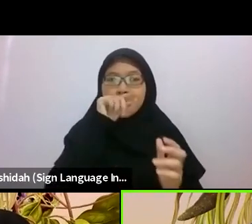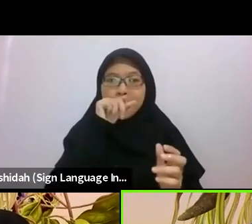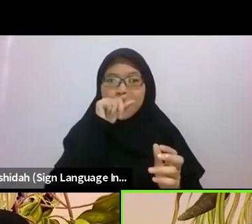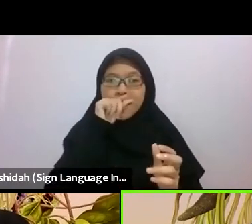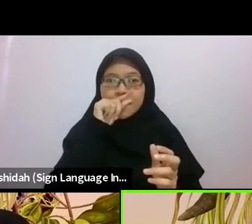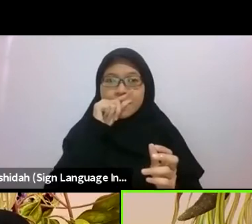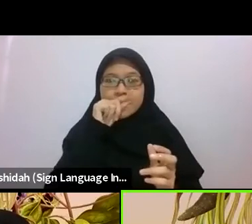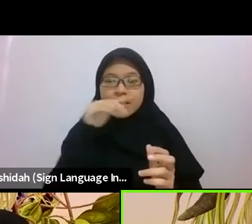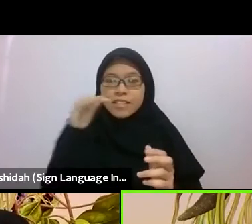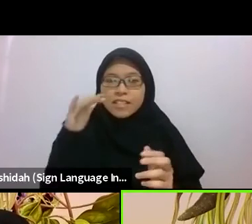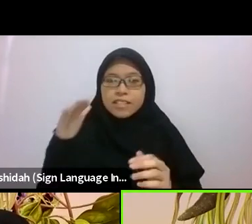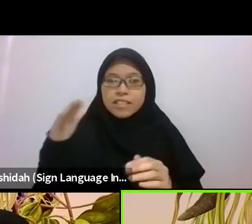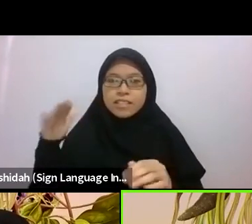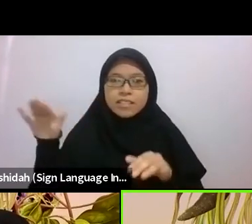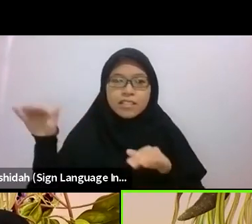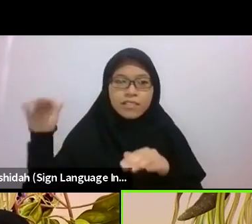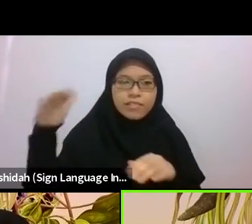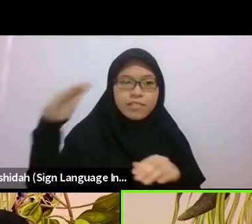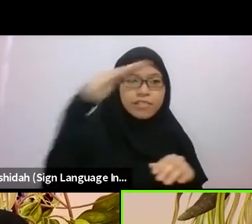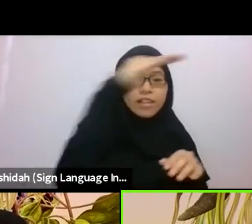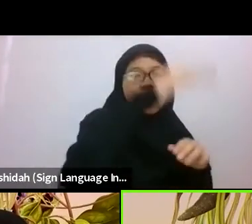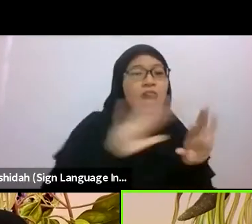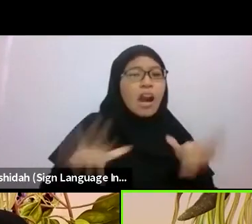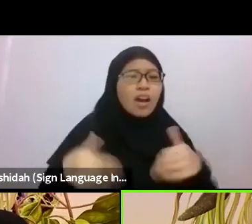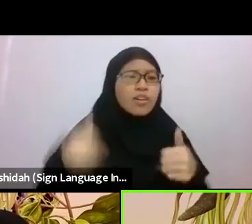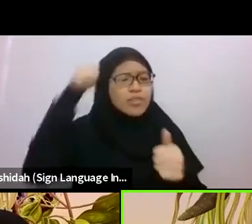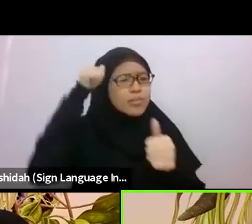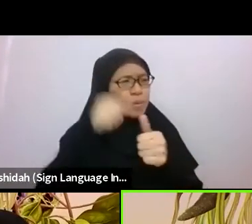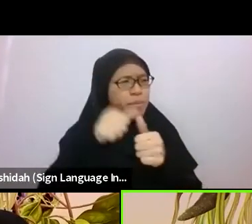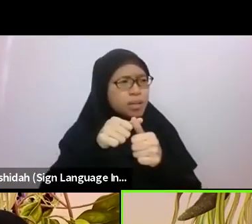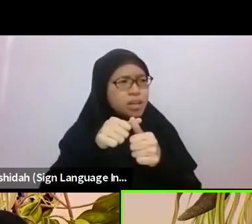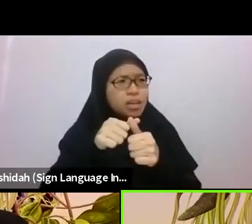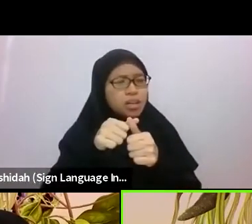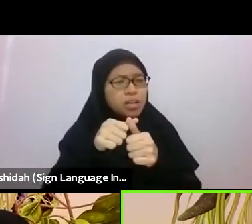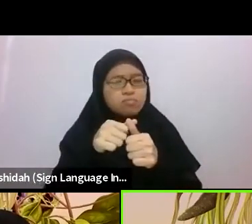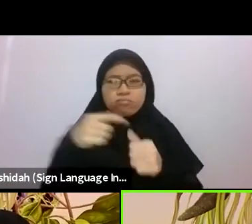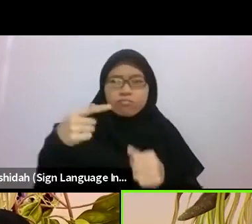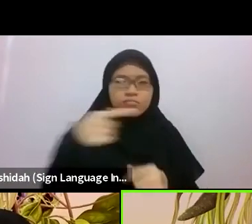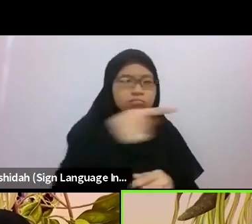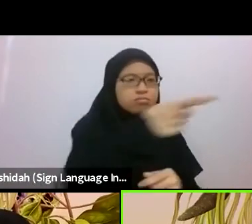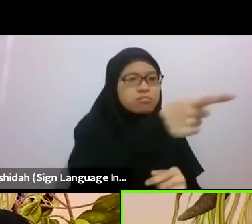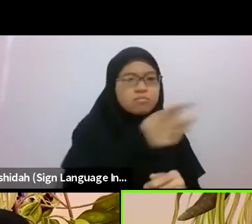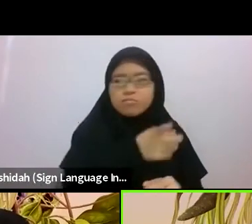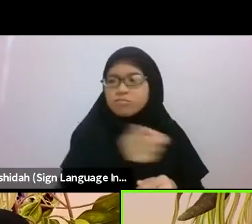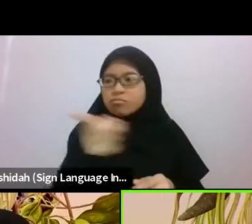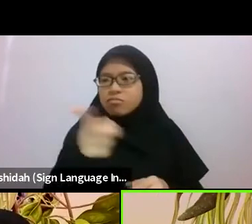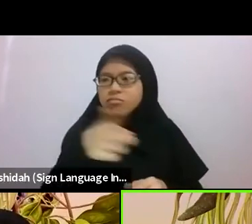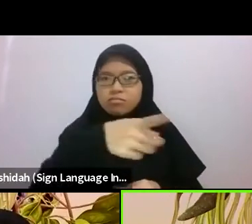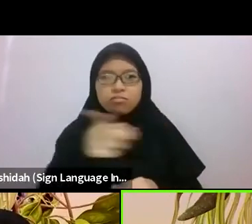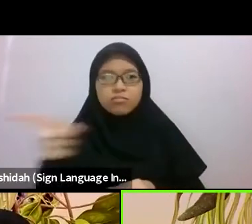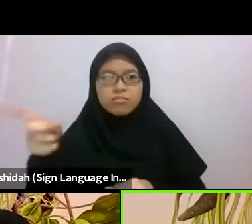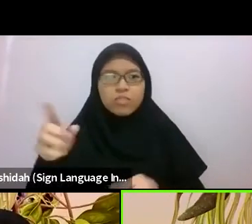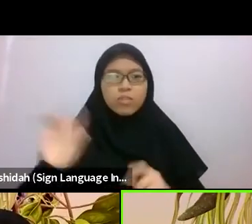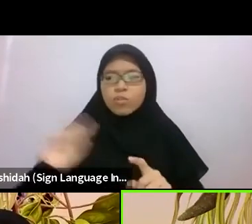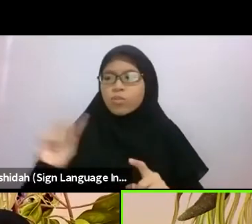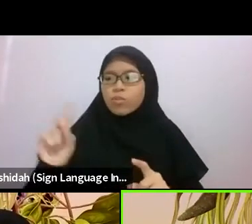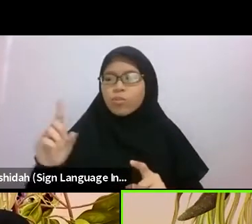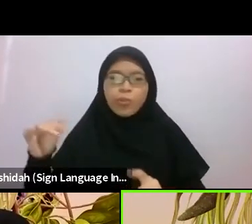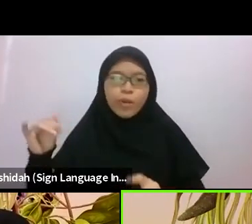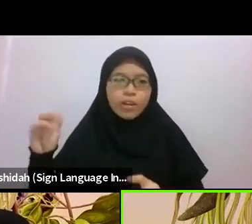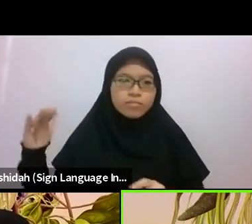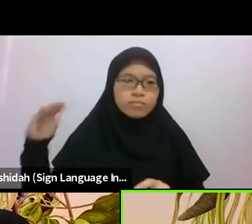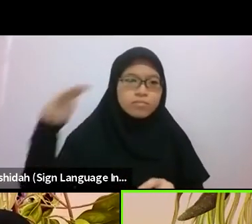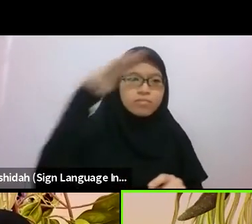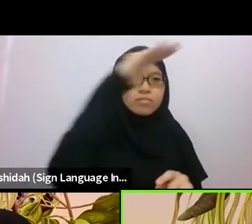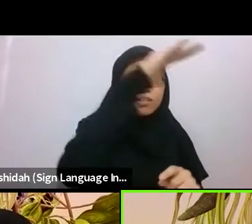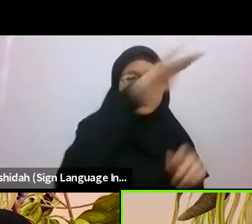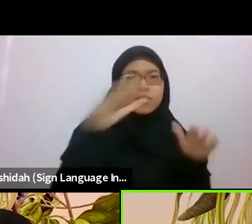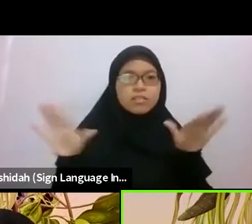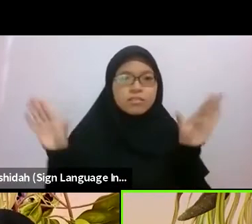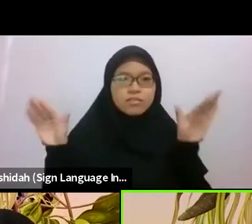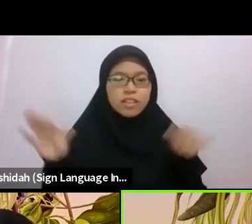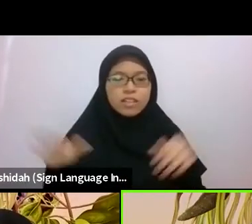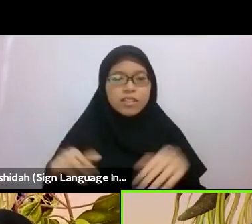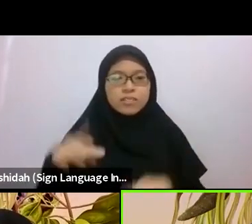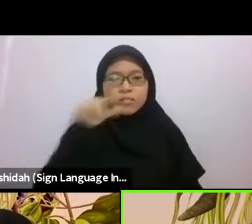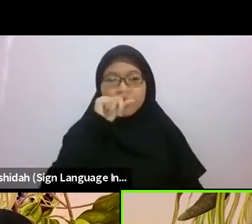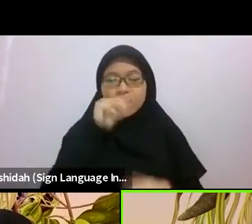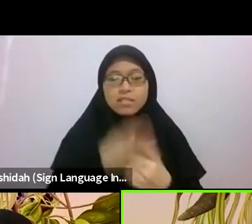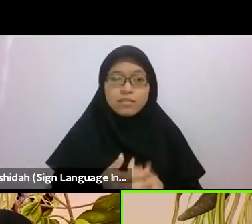And it is also quite sad, because they remember the migratory path, but the thing is when they return to these places, what happens when these places change with urbanisation?